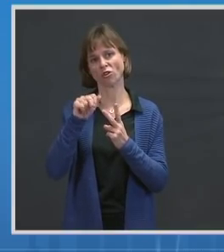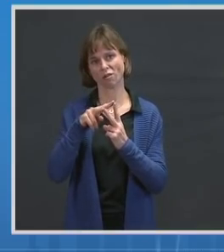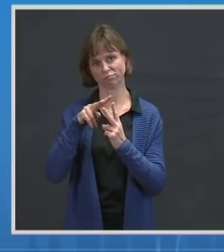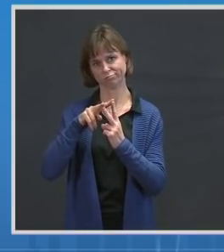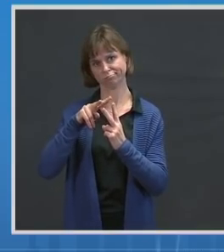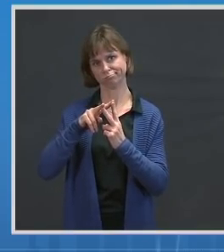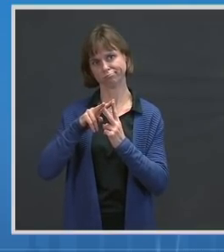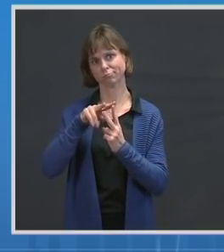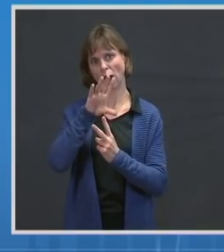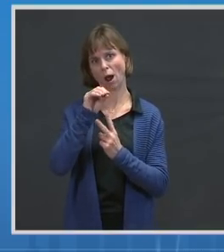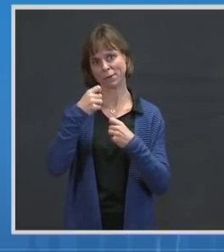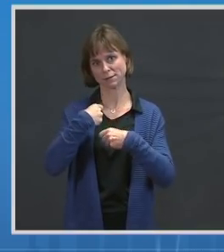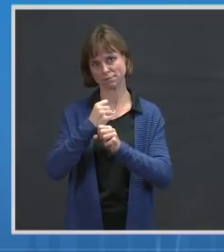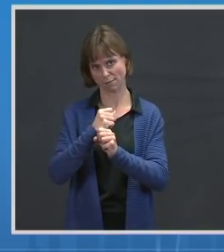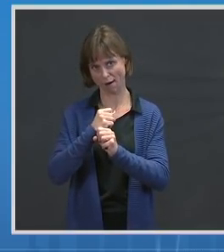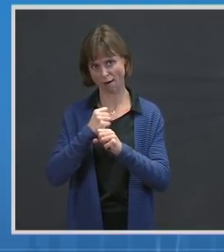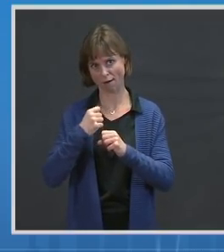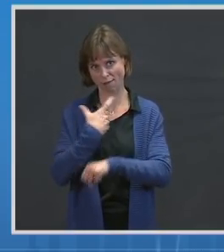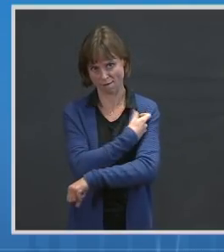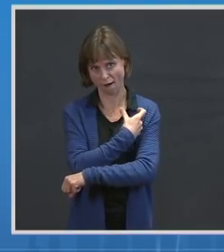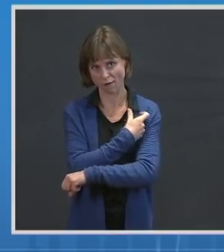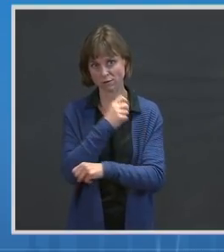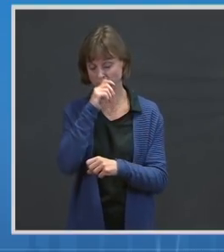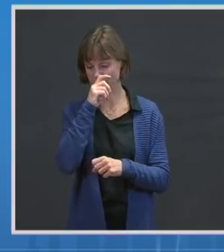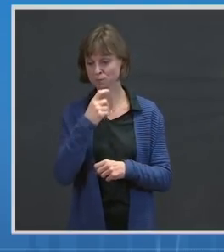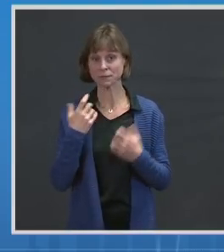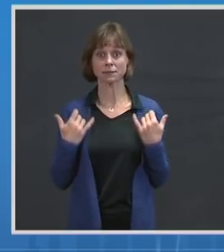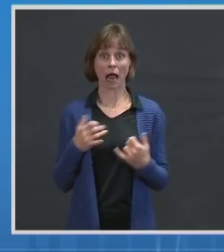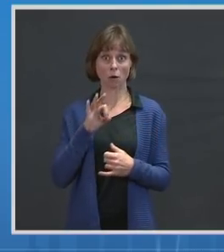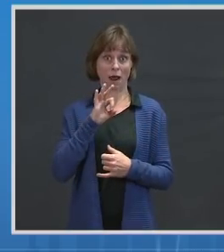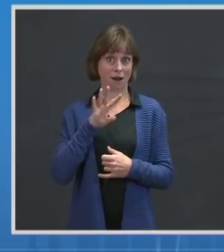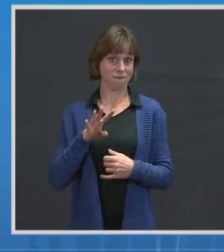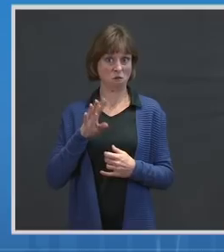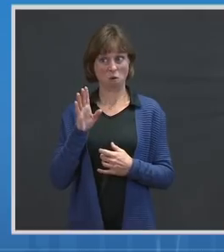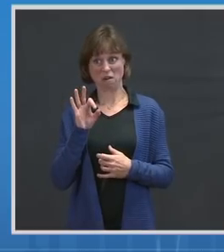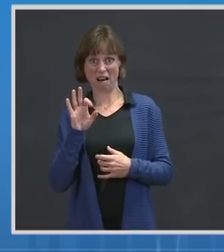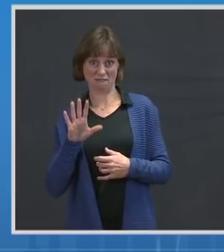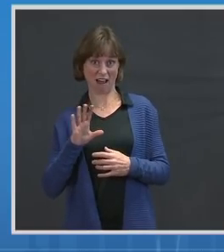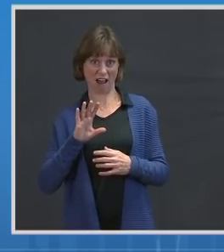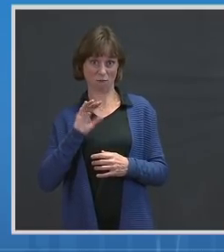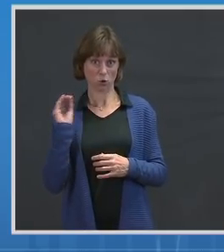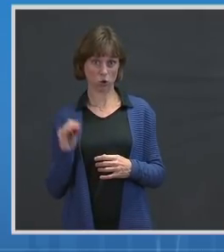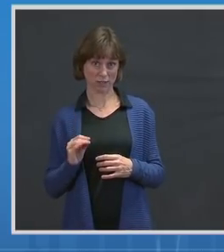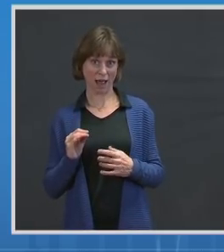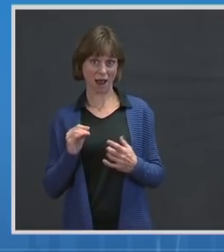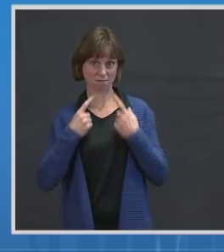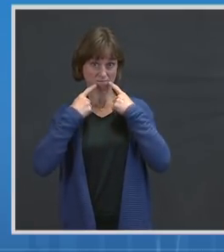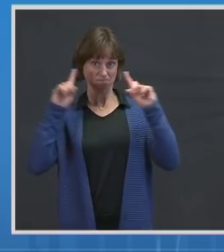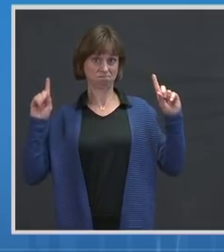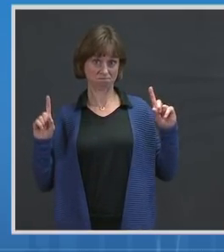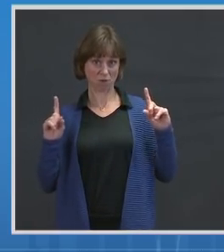we do know now that we have a 94 to 95 percent efficacy in preventing clinically recognizable disease,